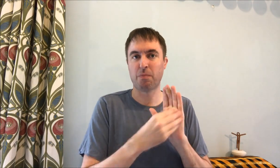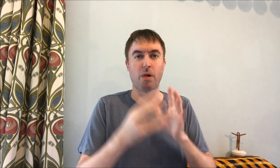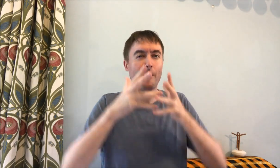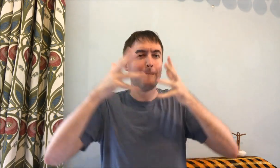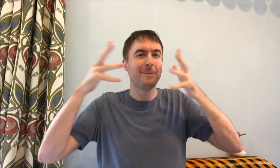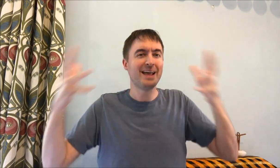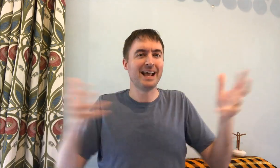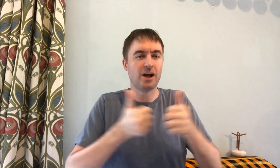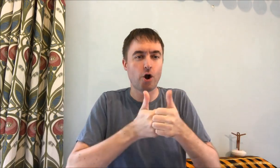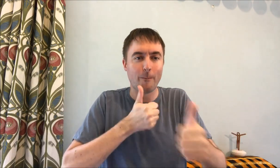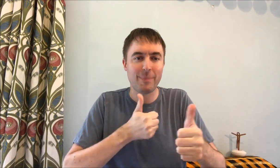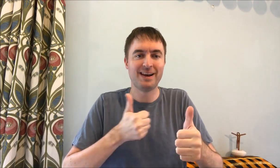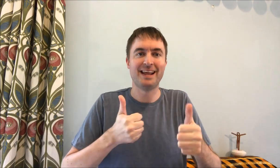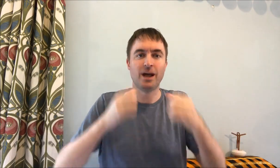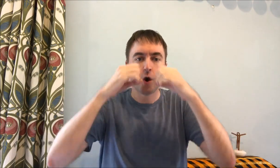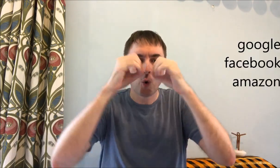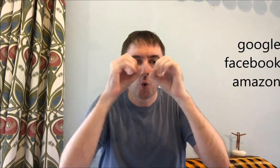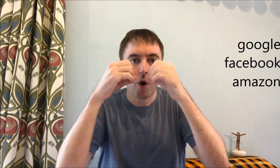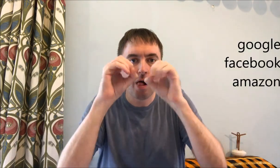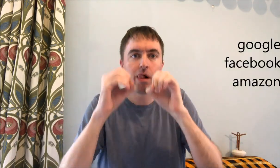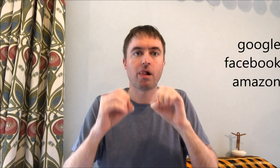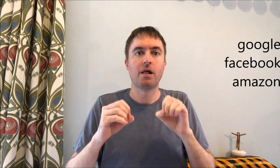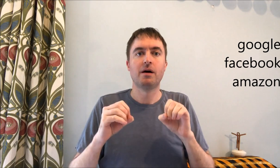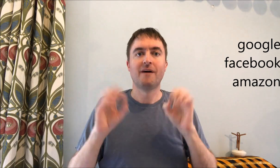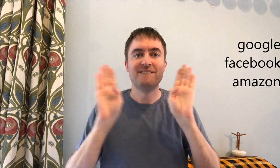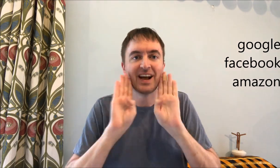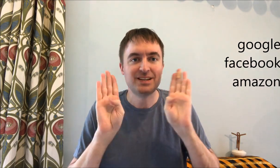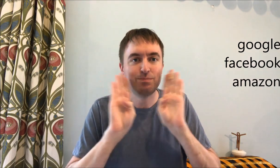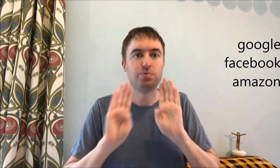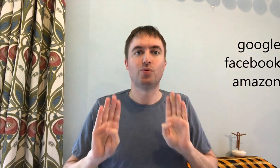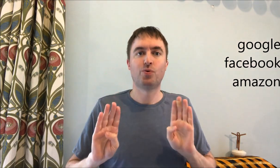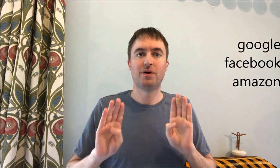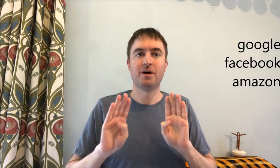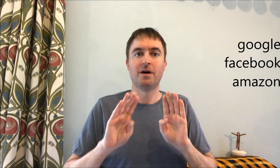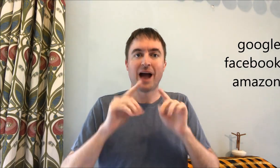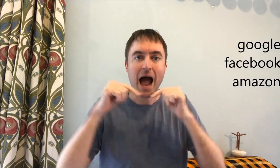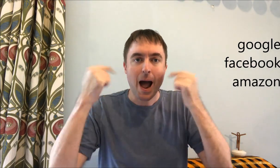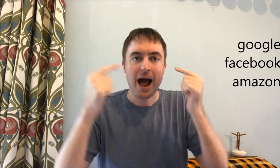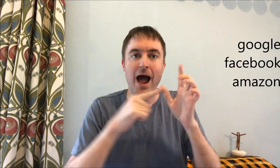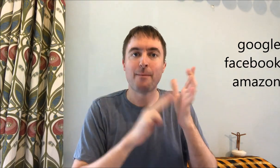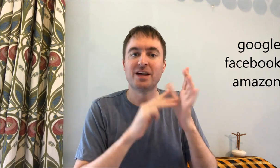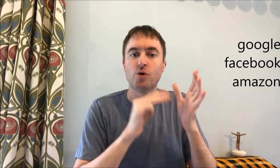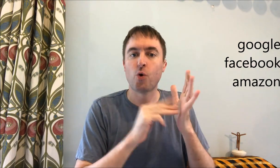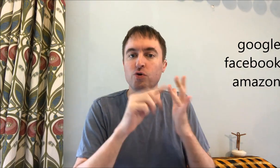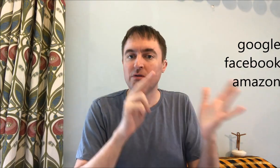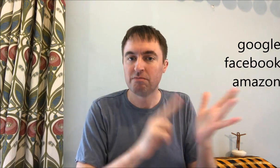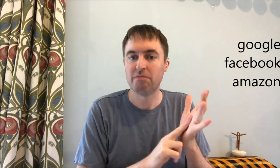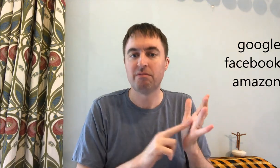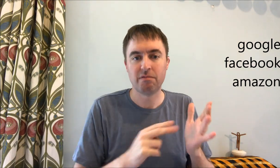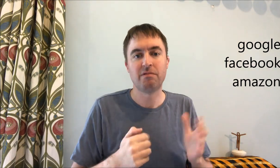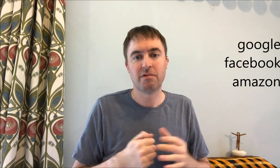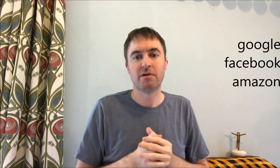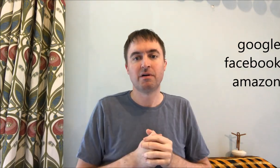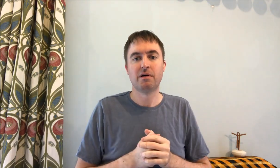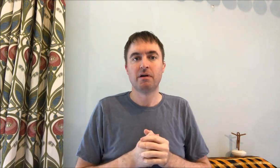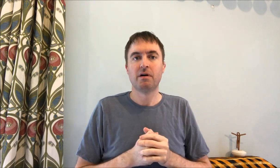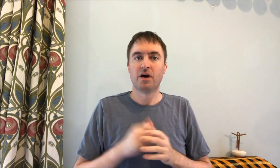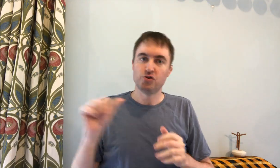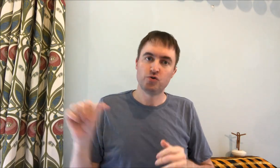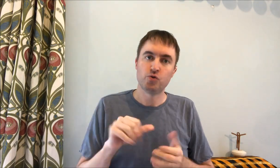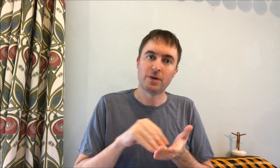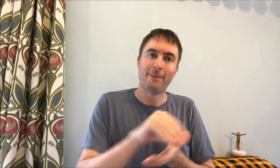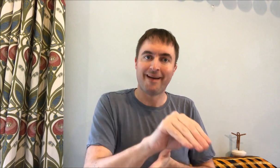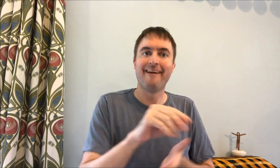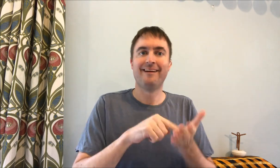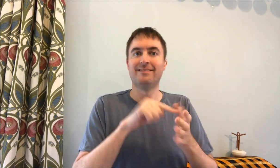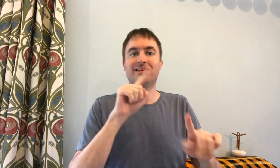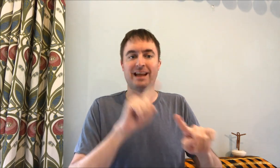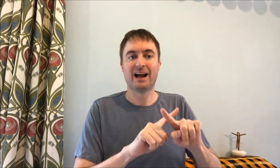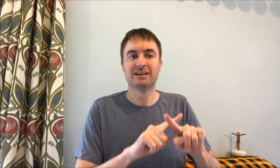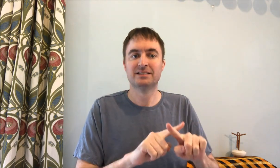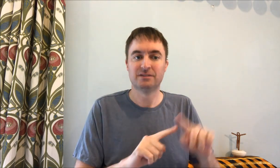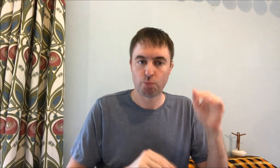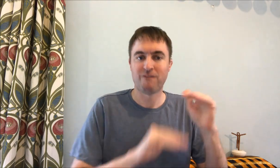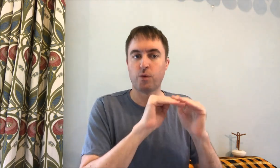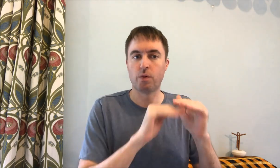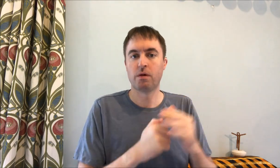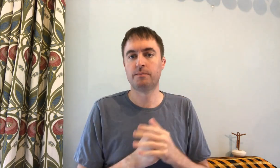There are huge companies - such as google, facebook, amazon - that should pay tax, but don't.